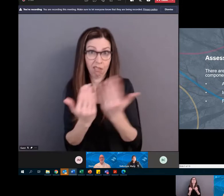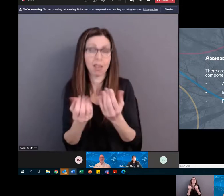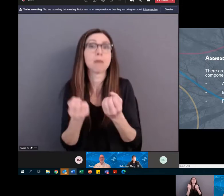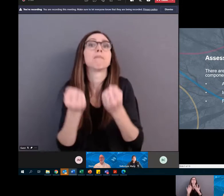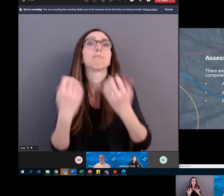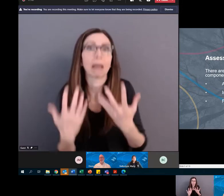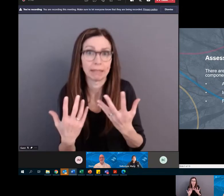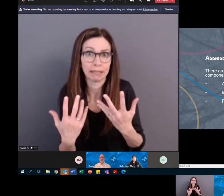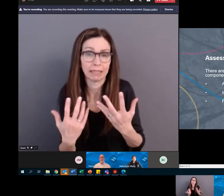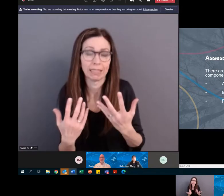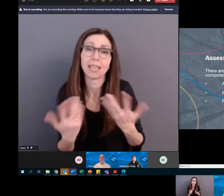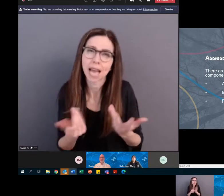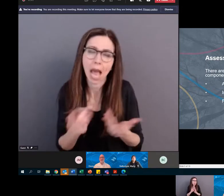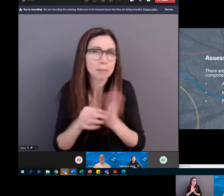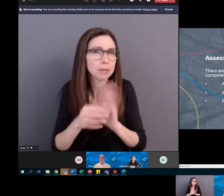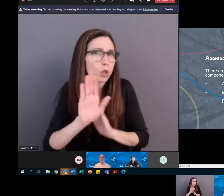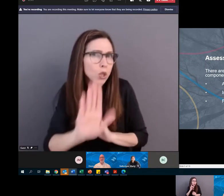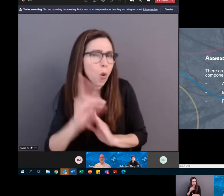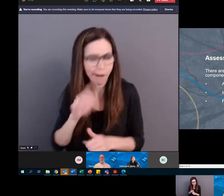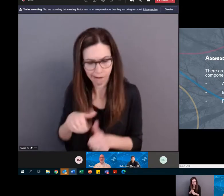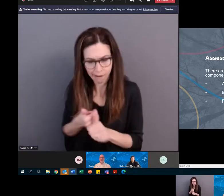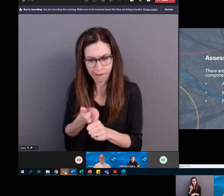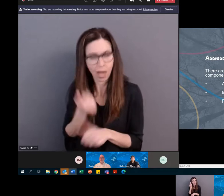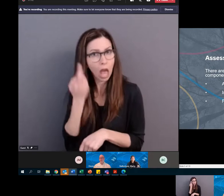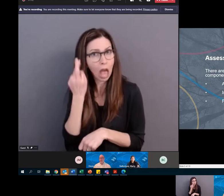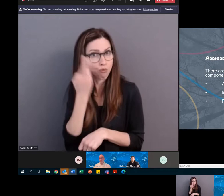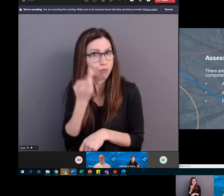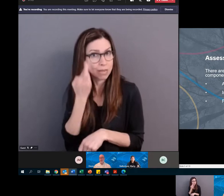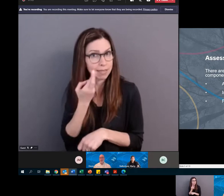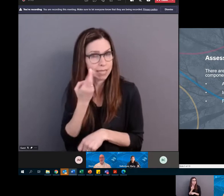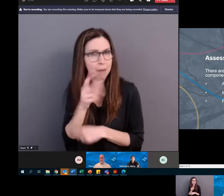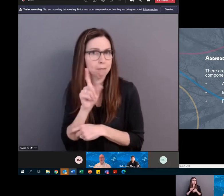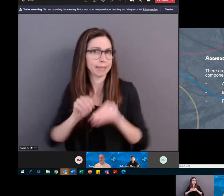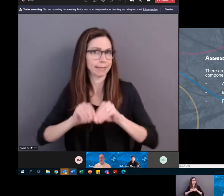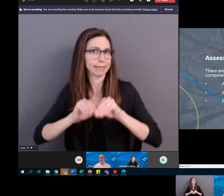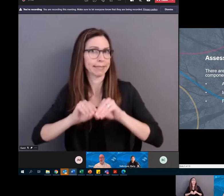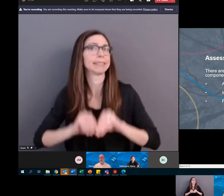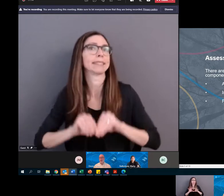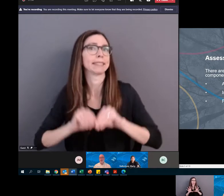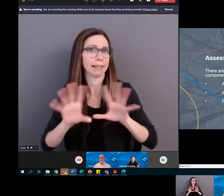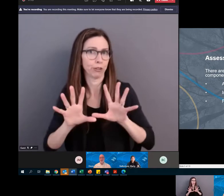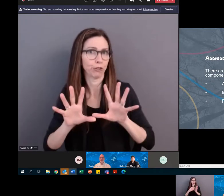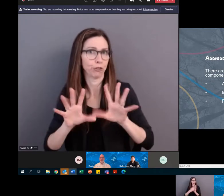project needs to be well articulated. It’s important to support the ideas behind